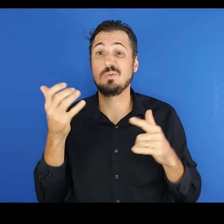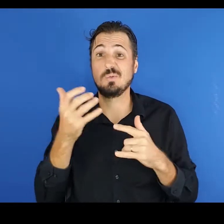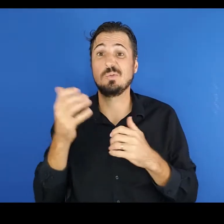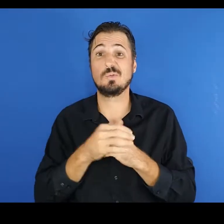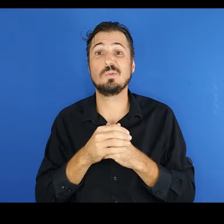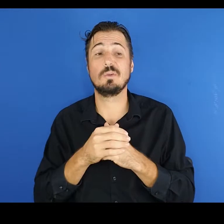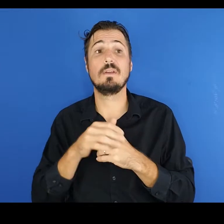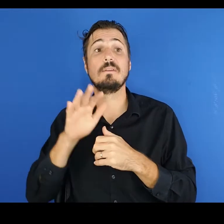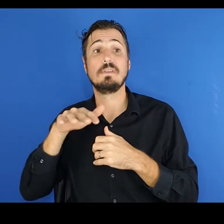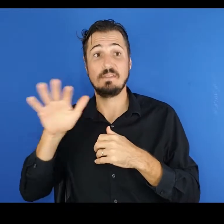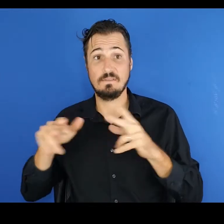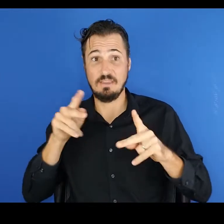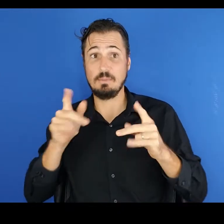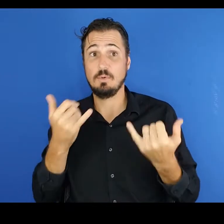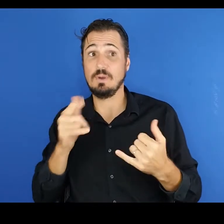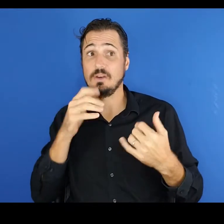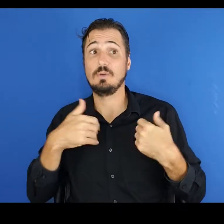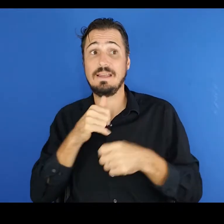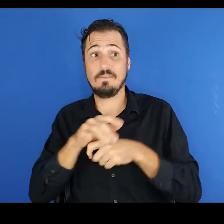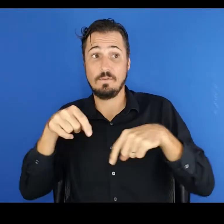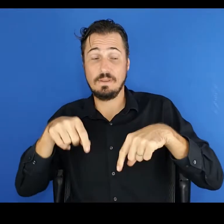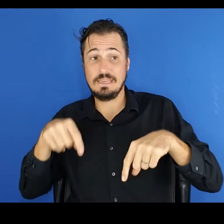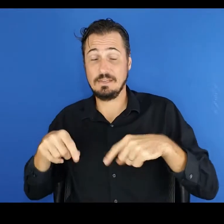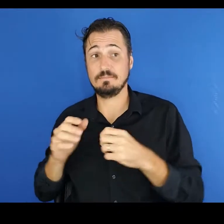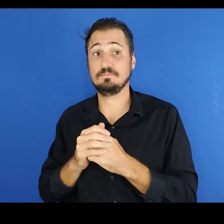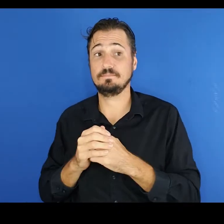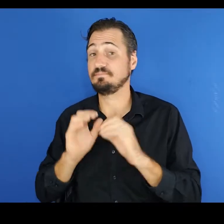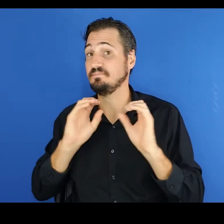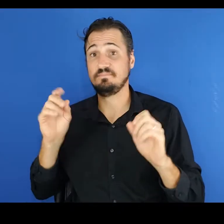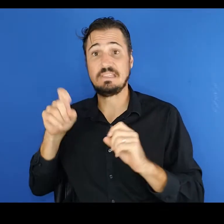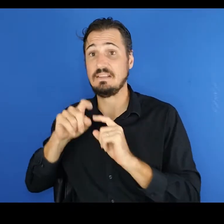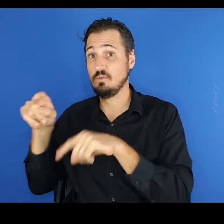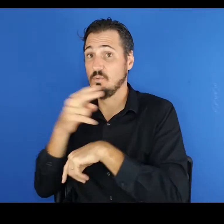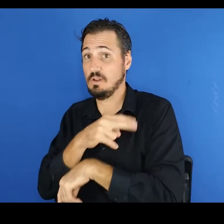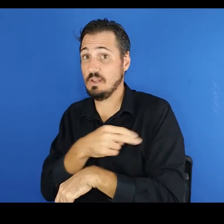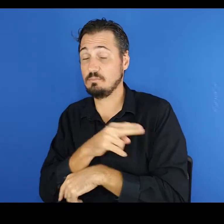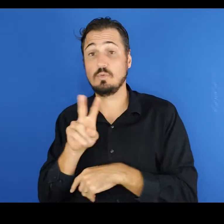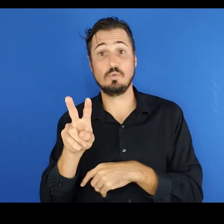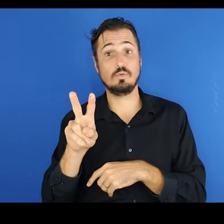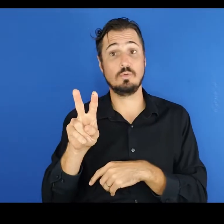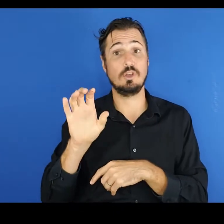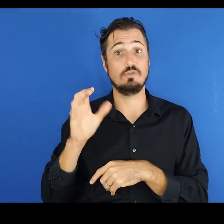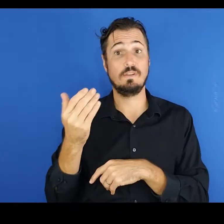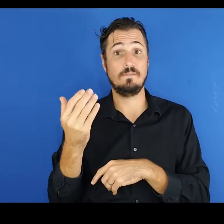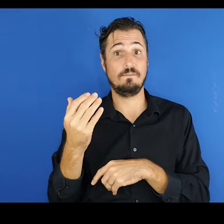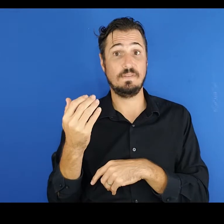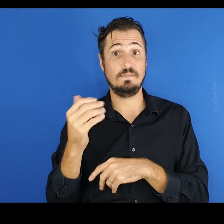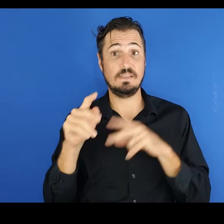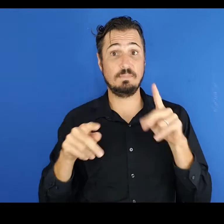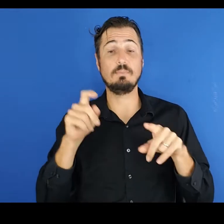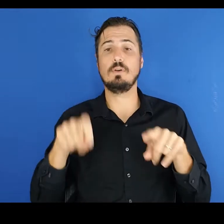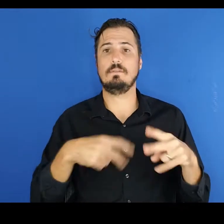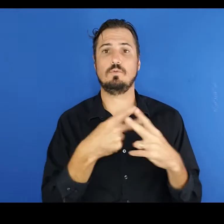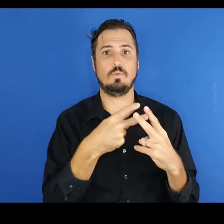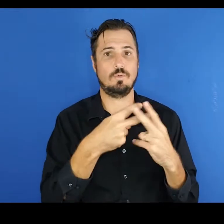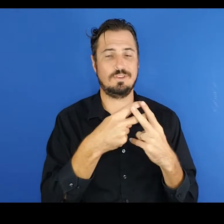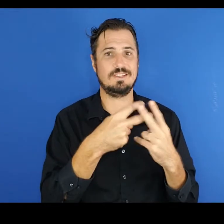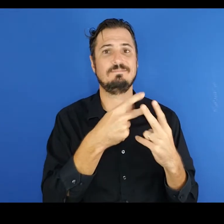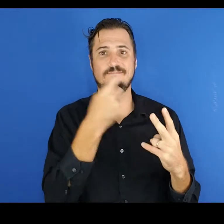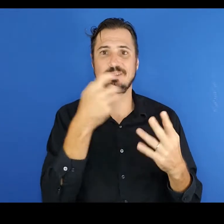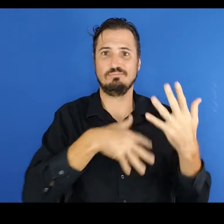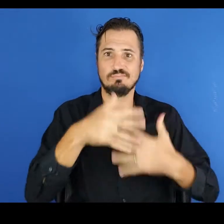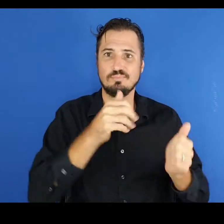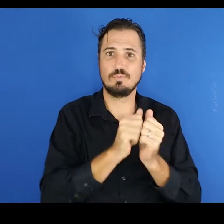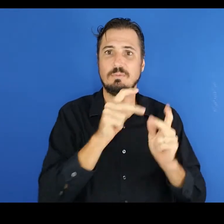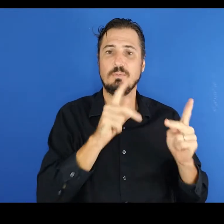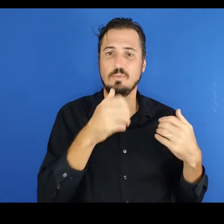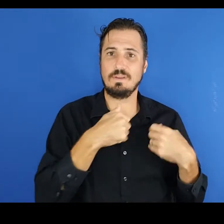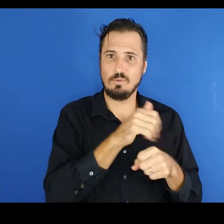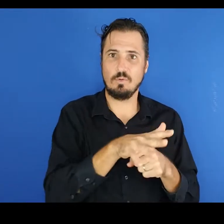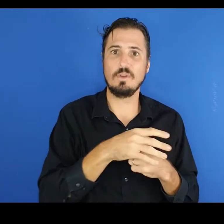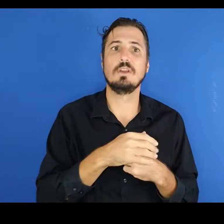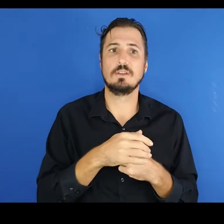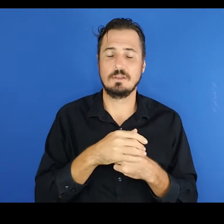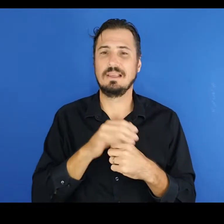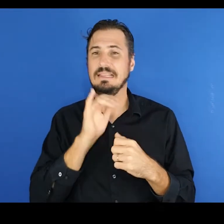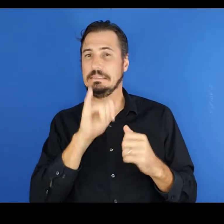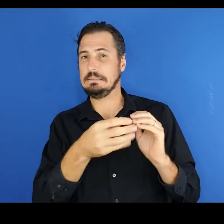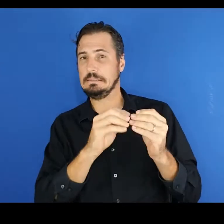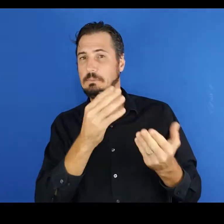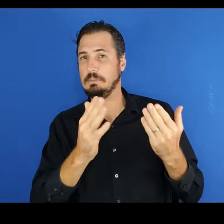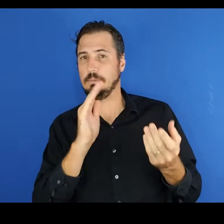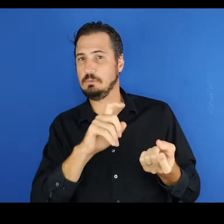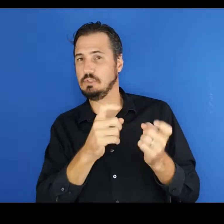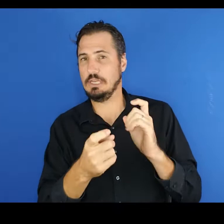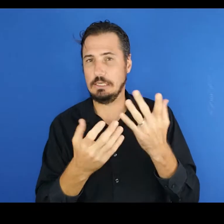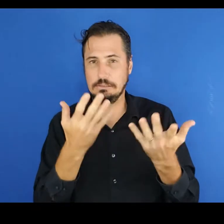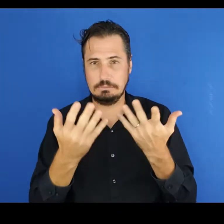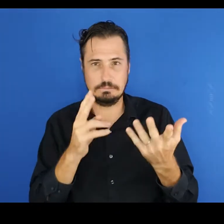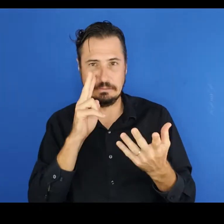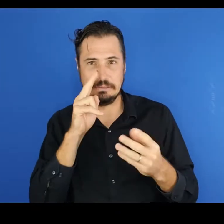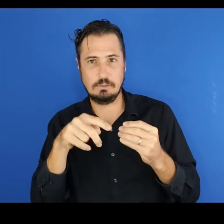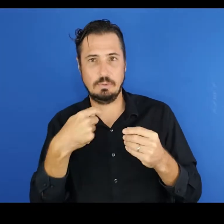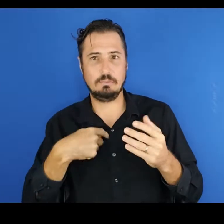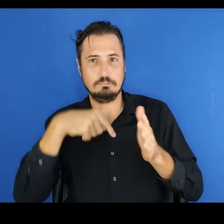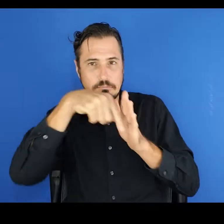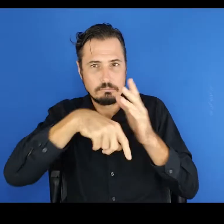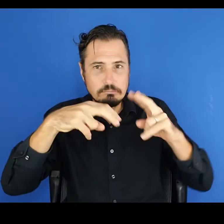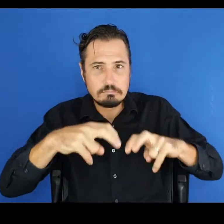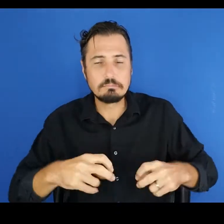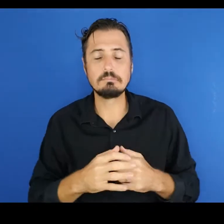We have 55 active cases. None is hospitalized. 215 people are now in Department of Health-directed quarantine. The numbers may change as investigation continues.